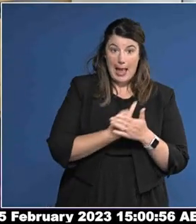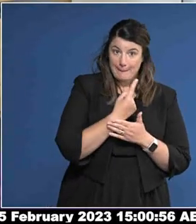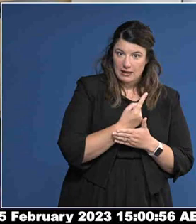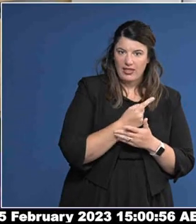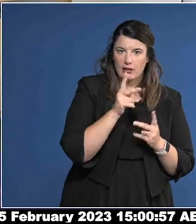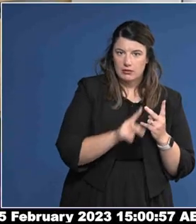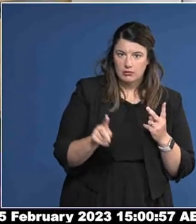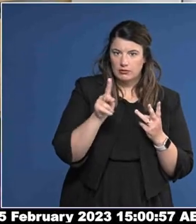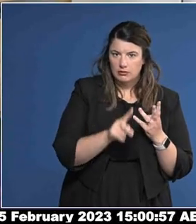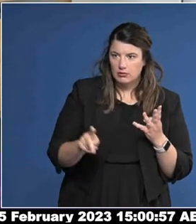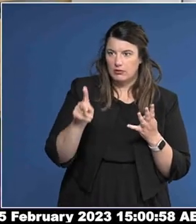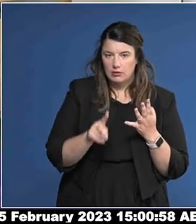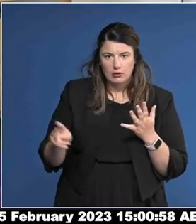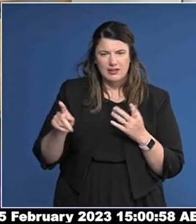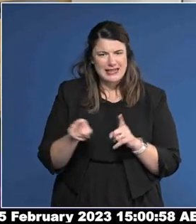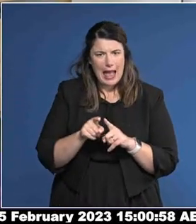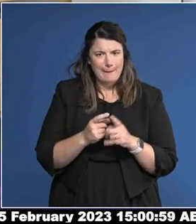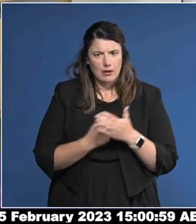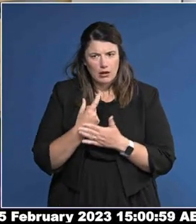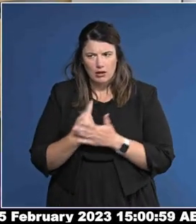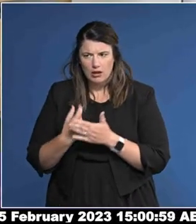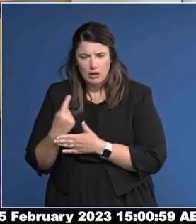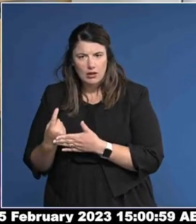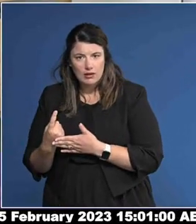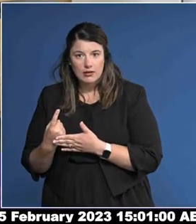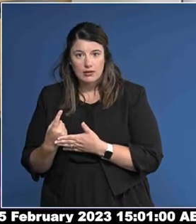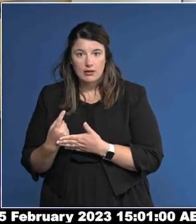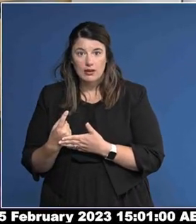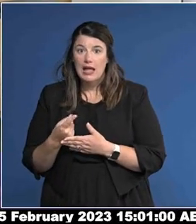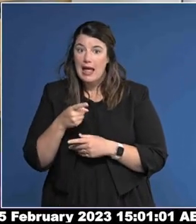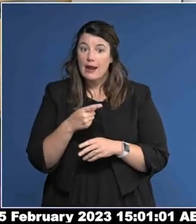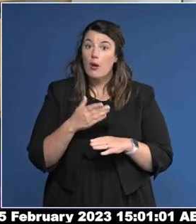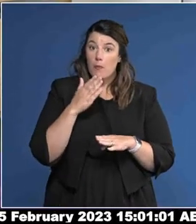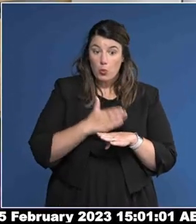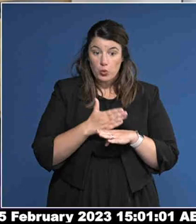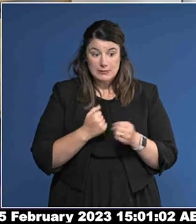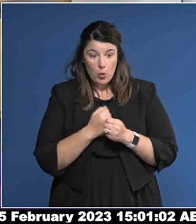support workers does not necessarily adjust over time to avoid incidents and issues